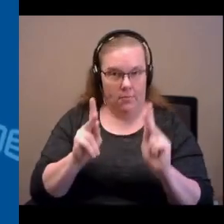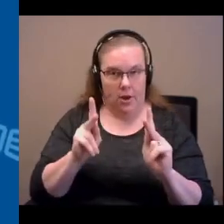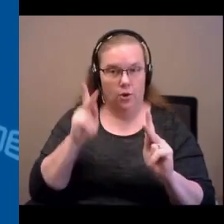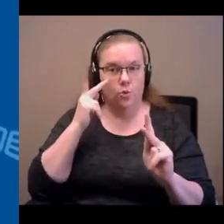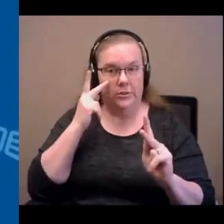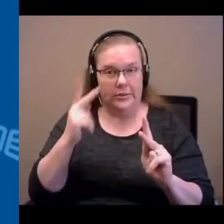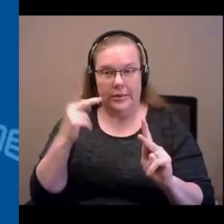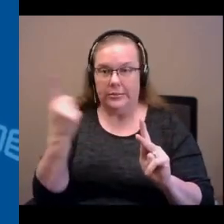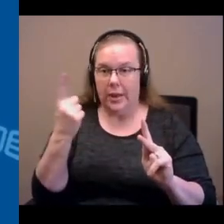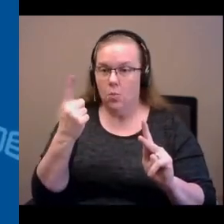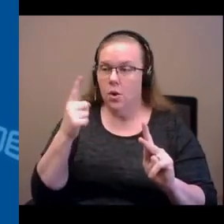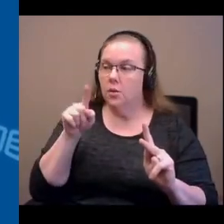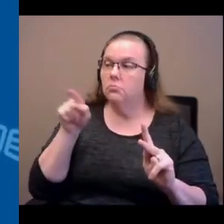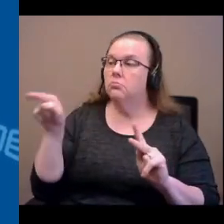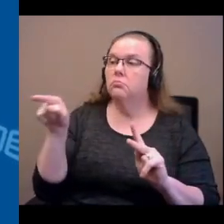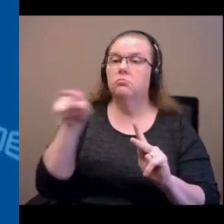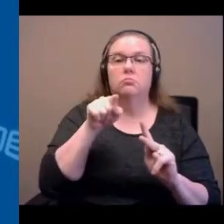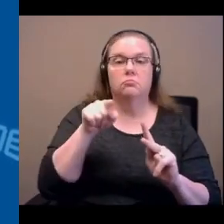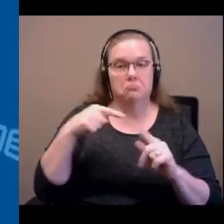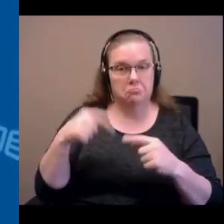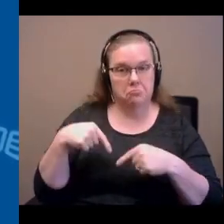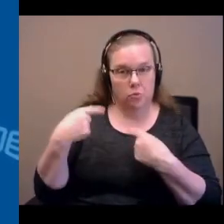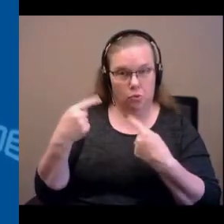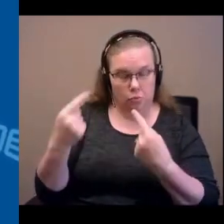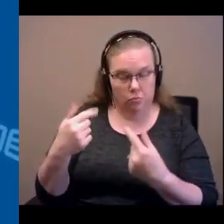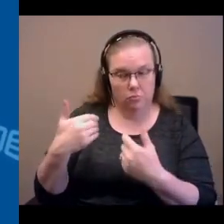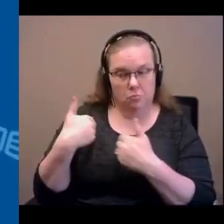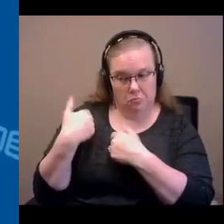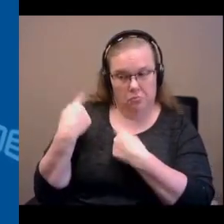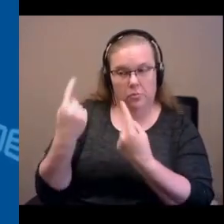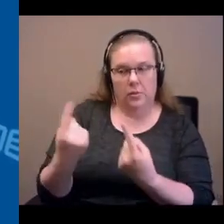over the course of today who’s maybe off on their own, and maybe that doesn’t mean like in their